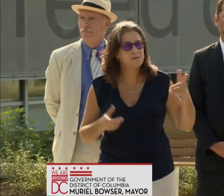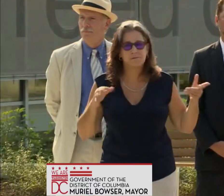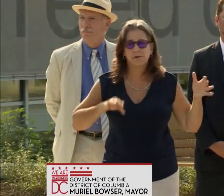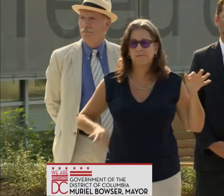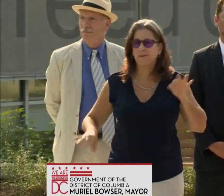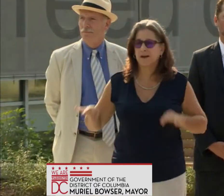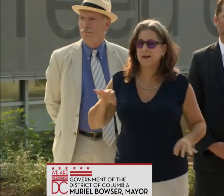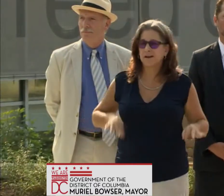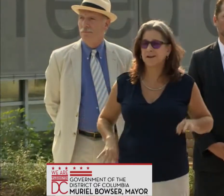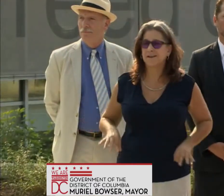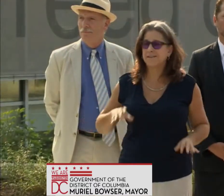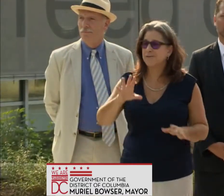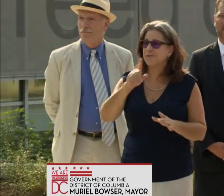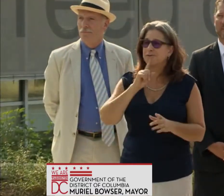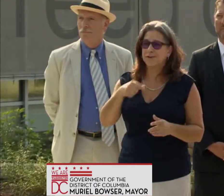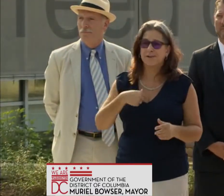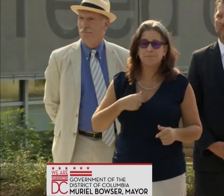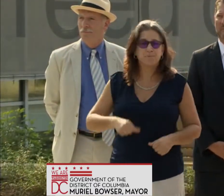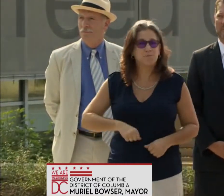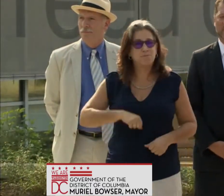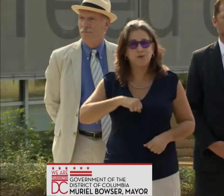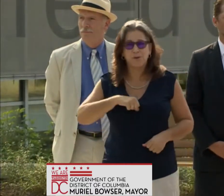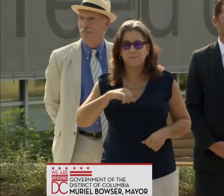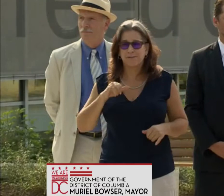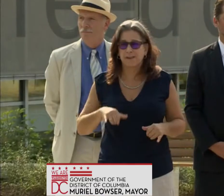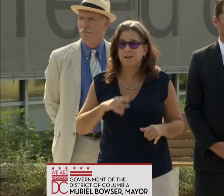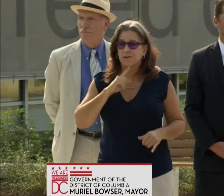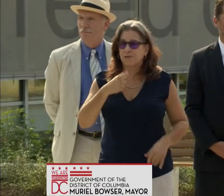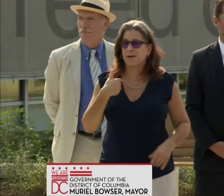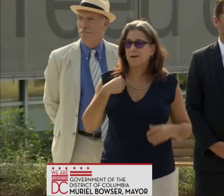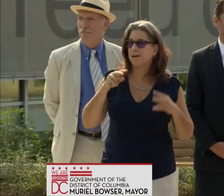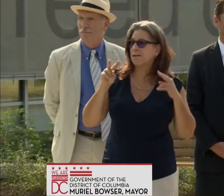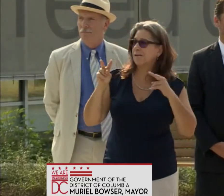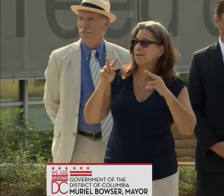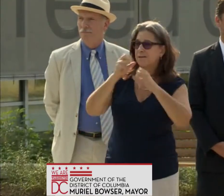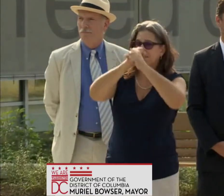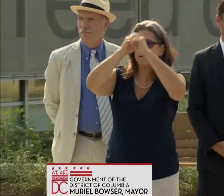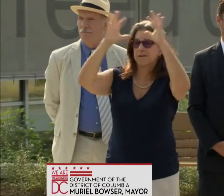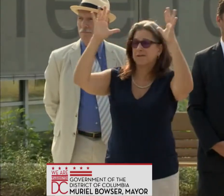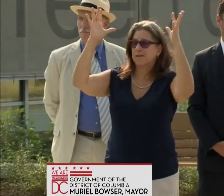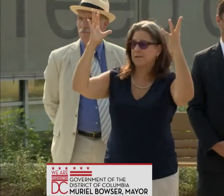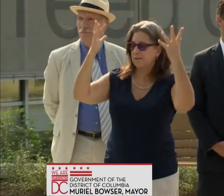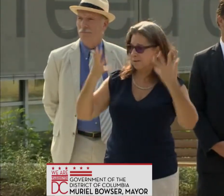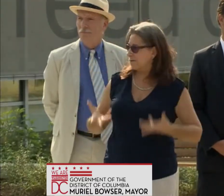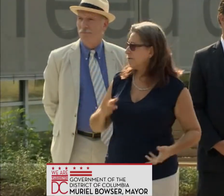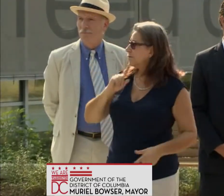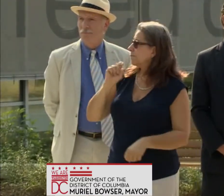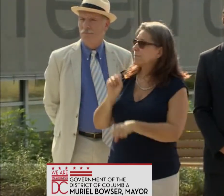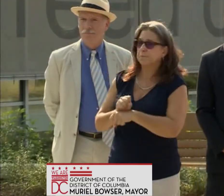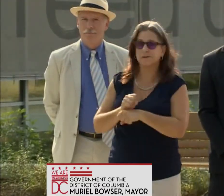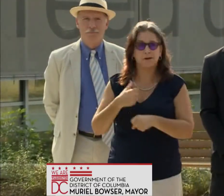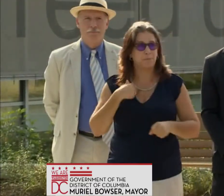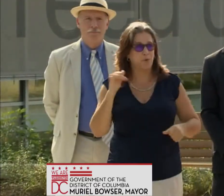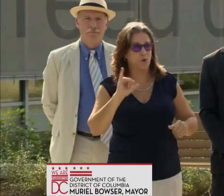look forward to getting back in the lab pool I look forward to visiting the new clinic and I'm incredibly thrilled to go into the school today with everybody and